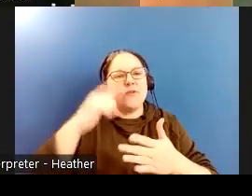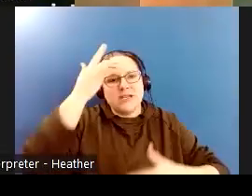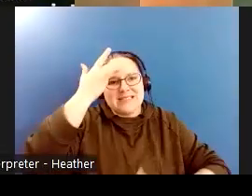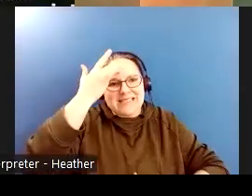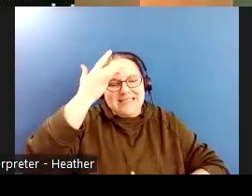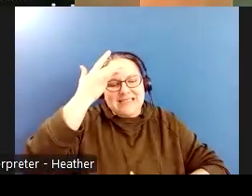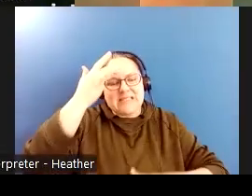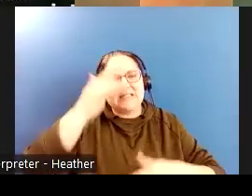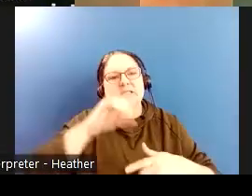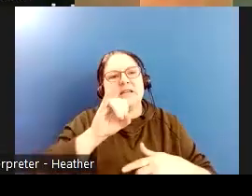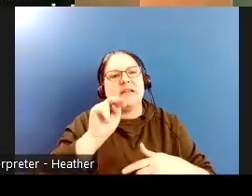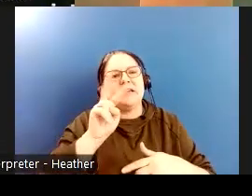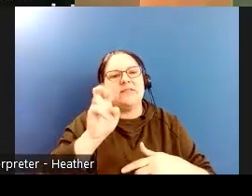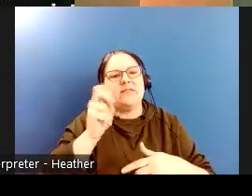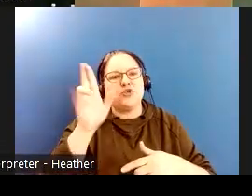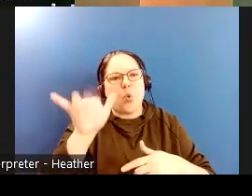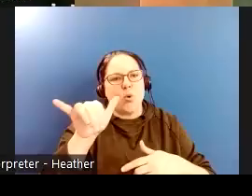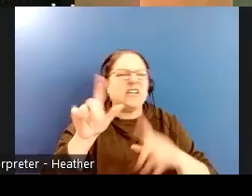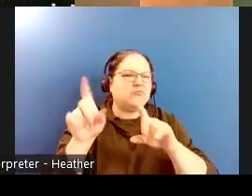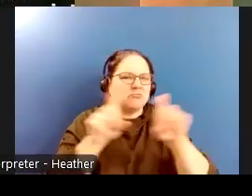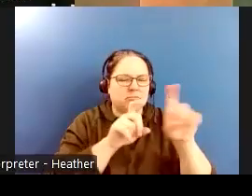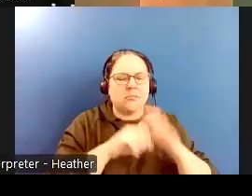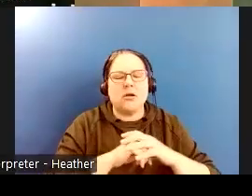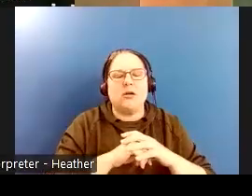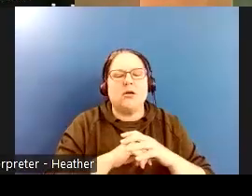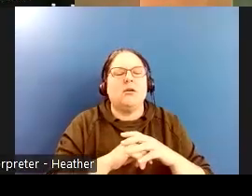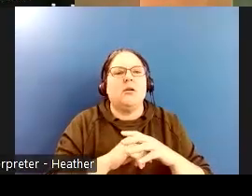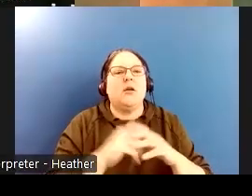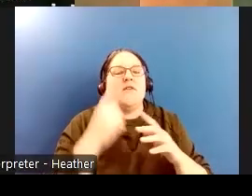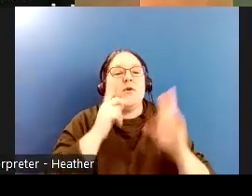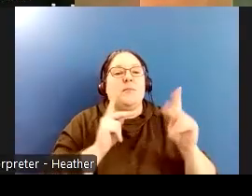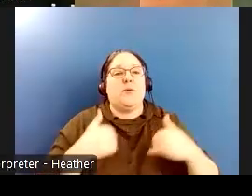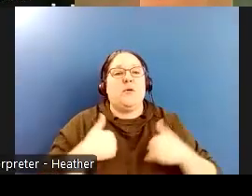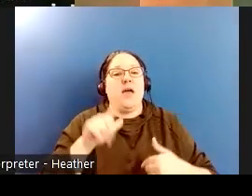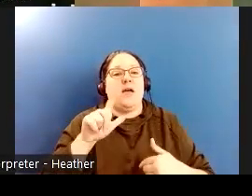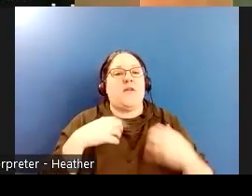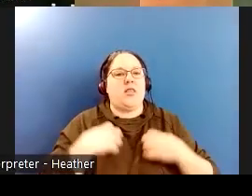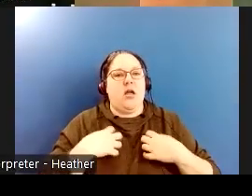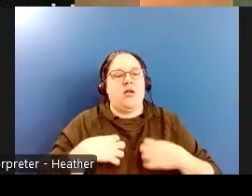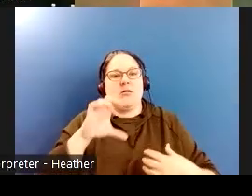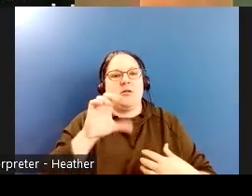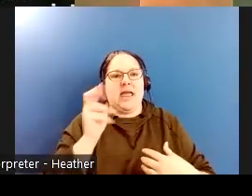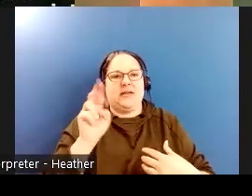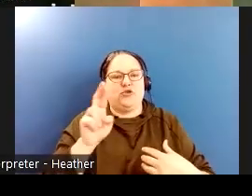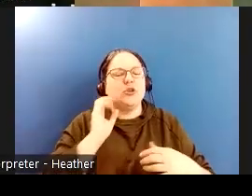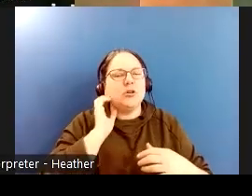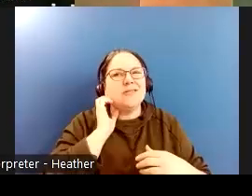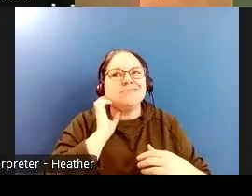um this in the in the patient population with lung cancer um and this could be useful let's say if